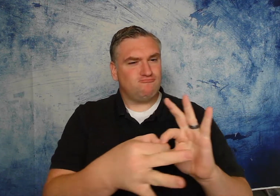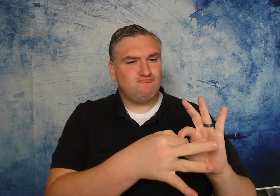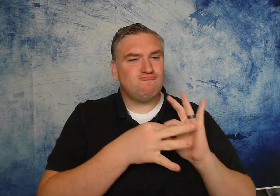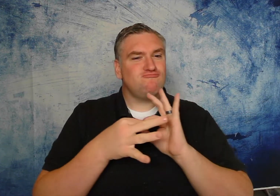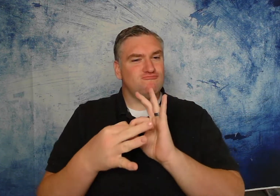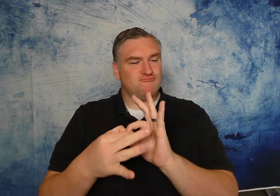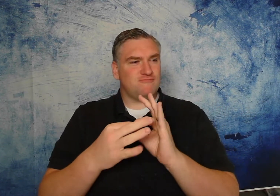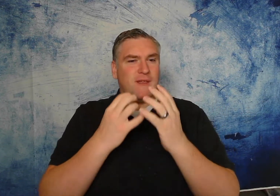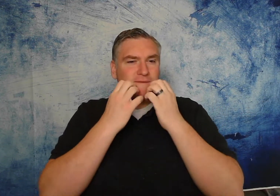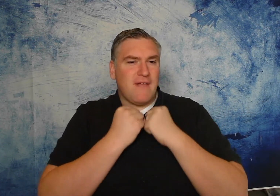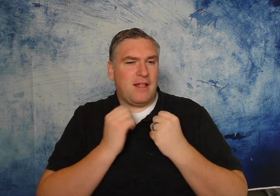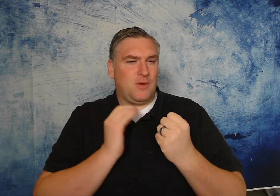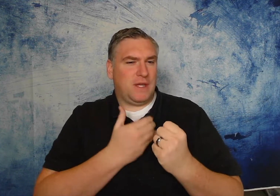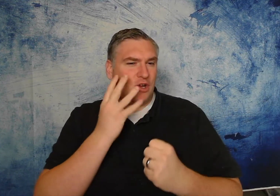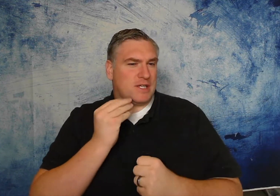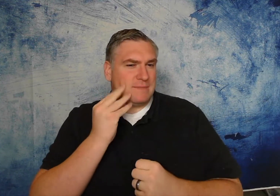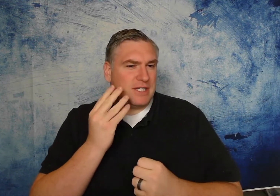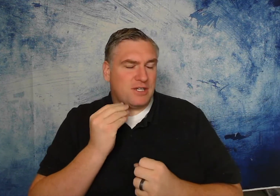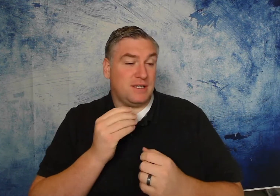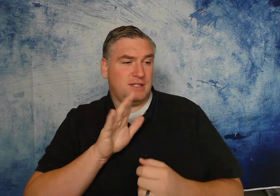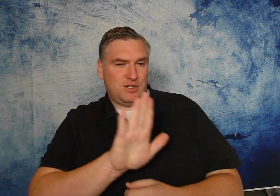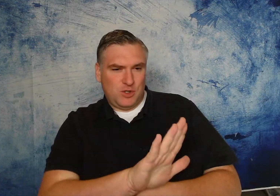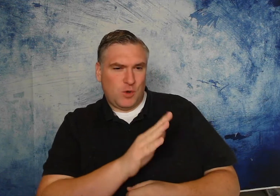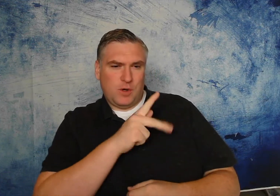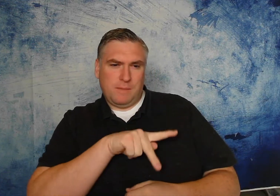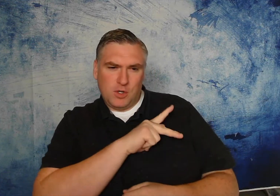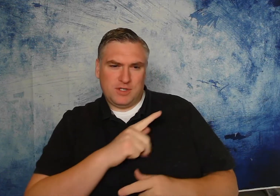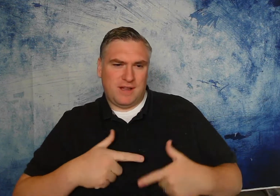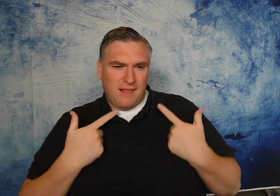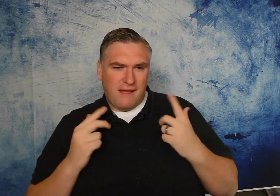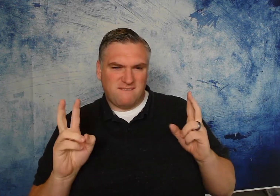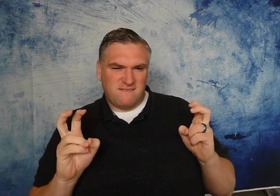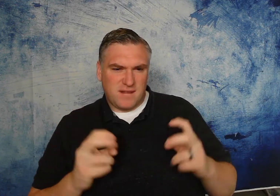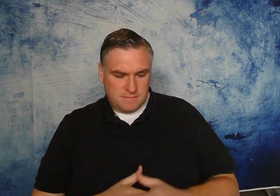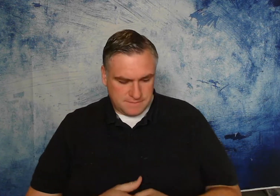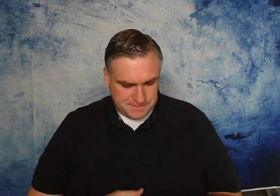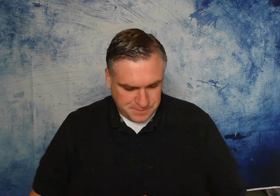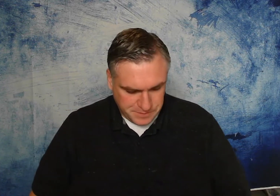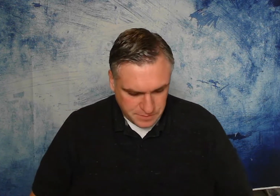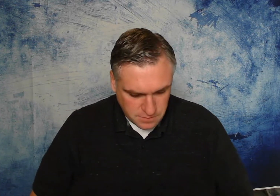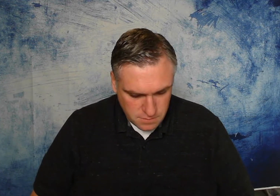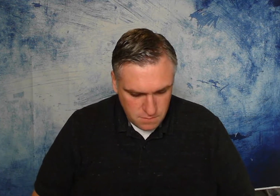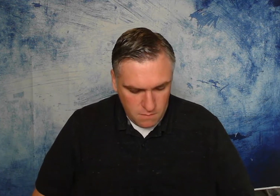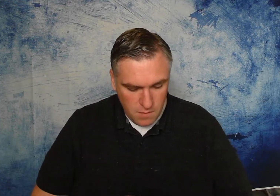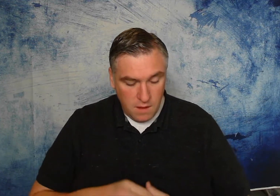culture; feel that unity together, valuing our experiences, your personal lived experience.